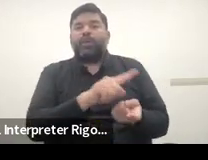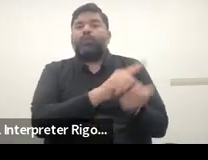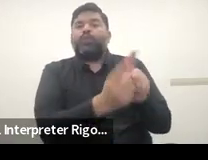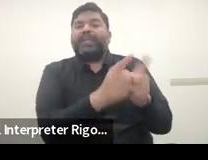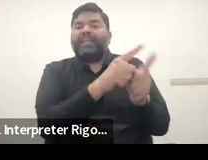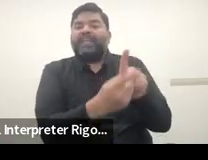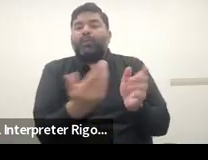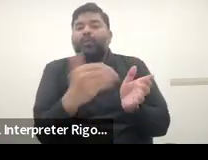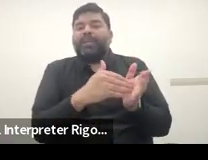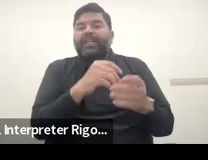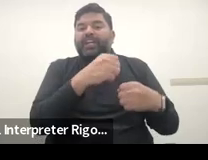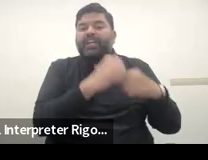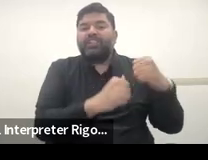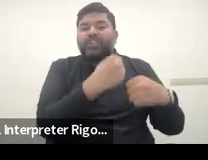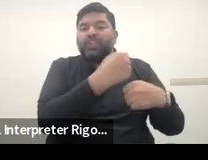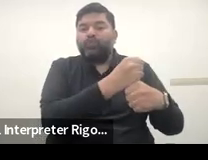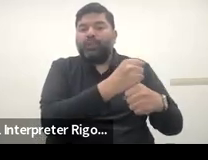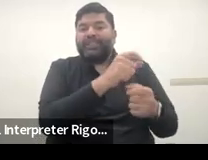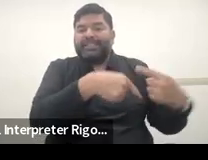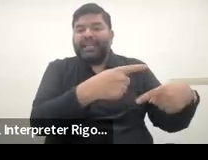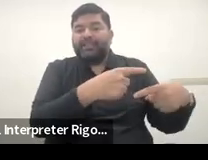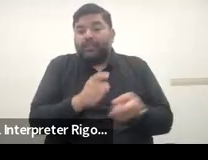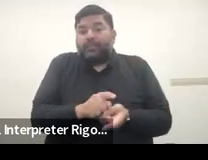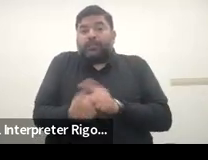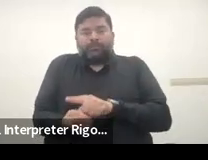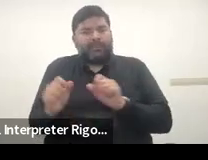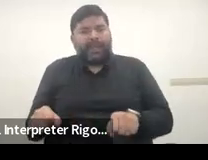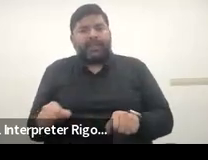of like being at the center. We just want a good representation of signing, whether we're producing